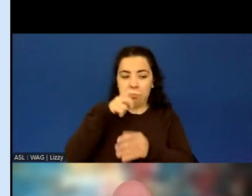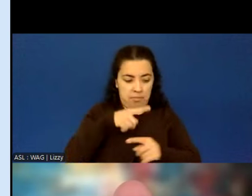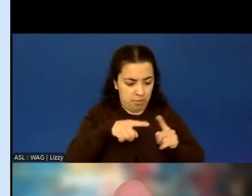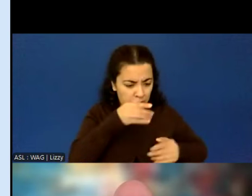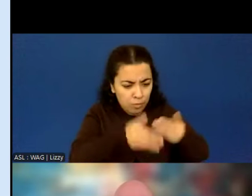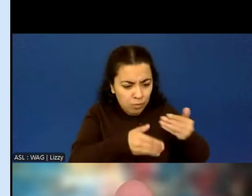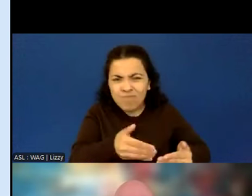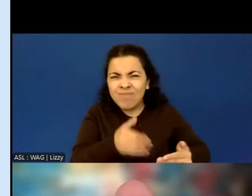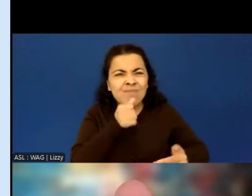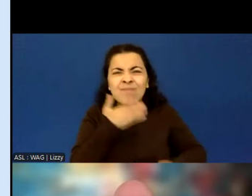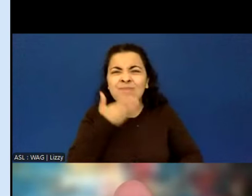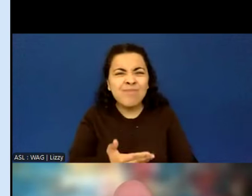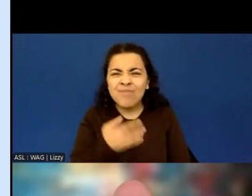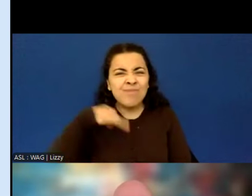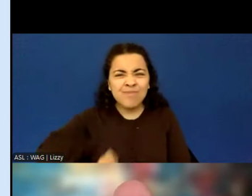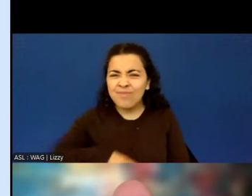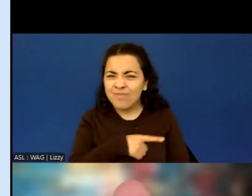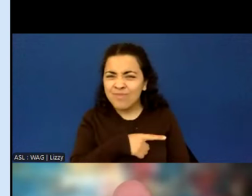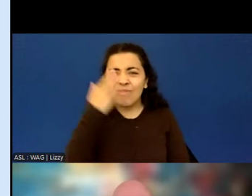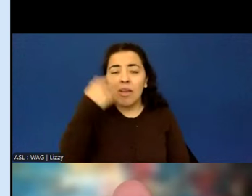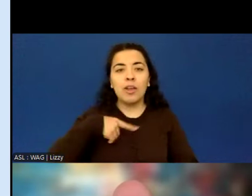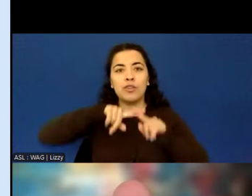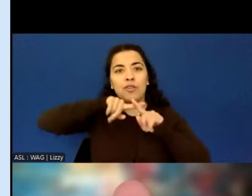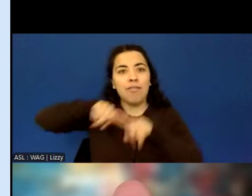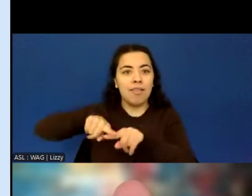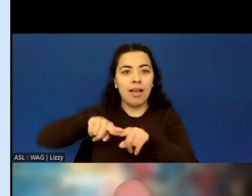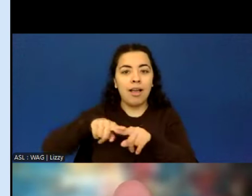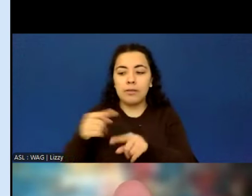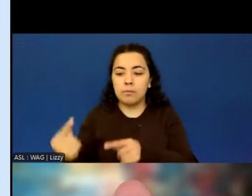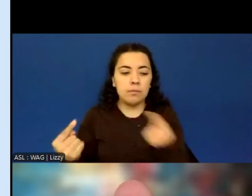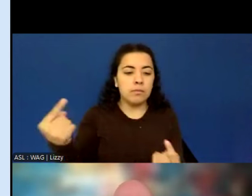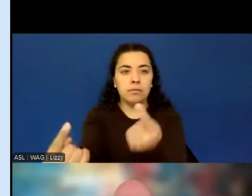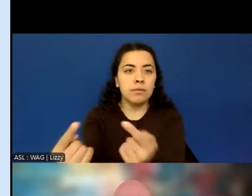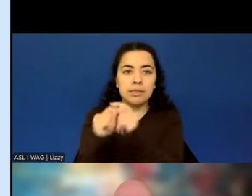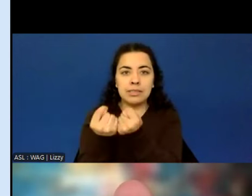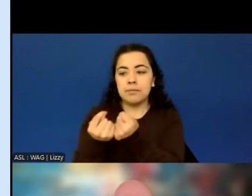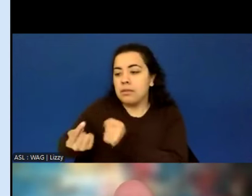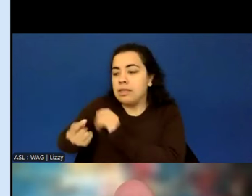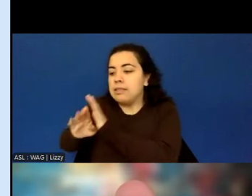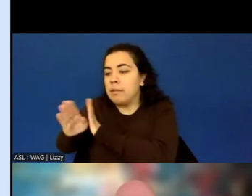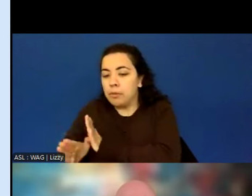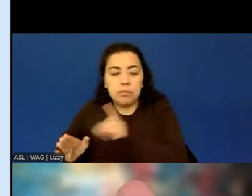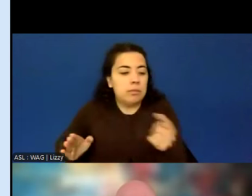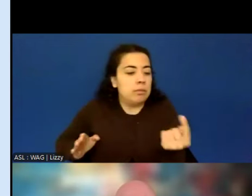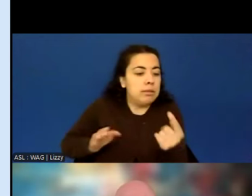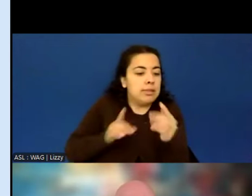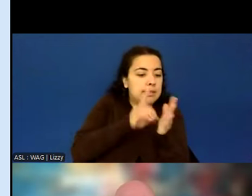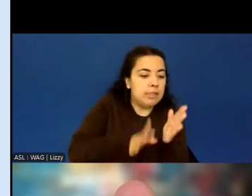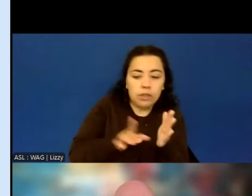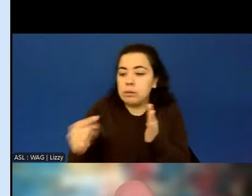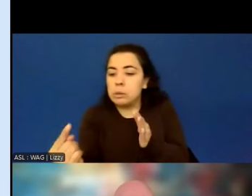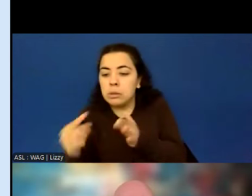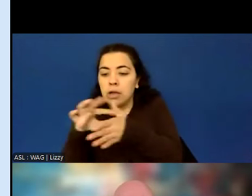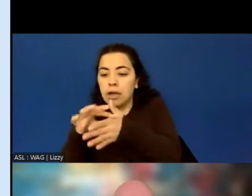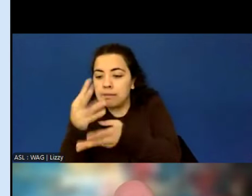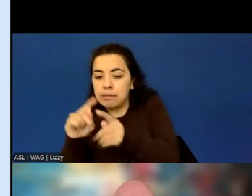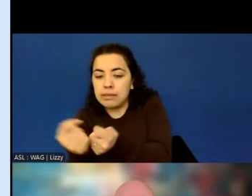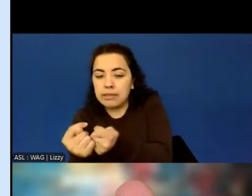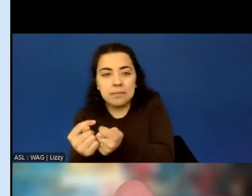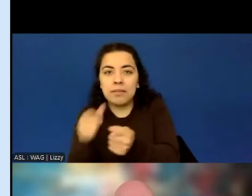we were relying on the single teams, developers, designer, content team. And they were organizing